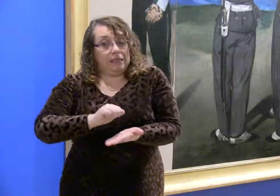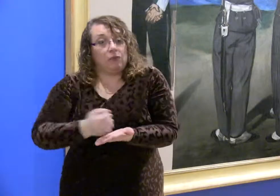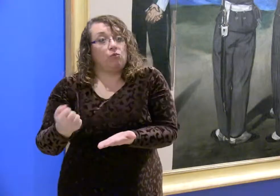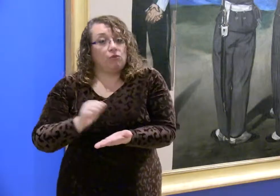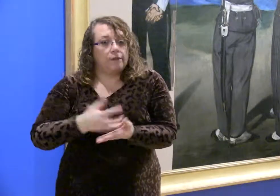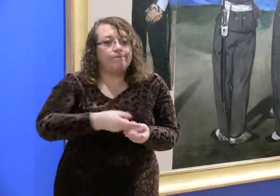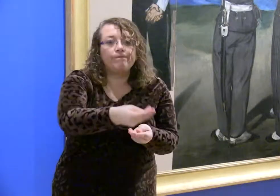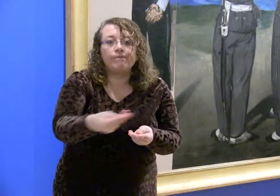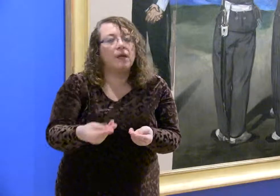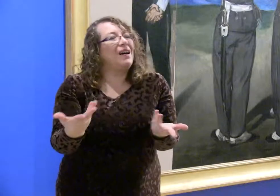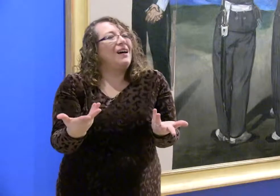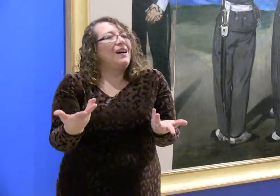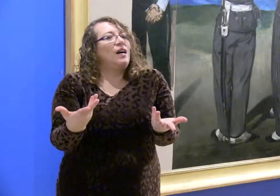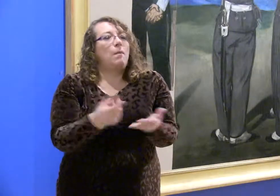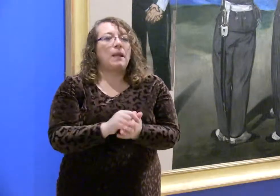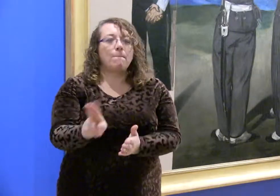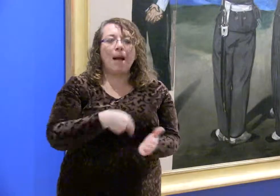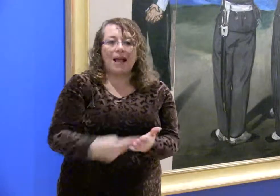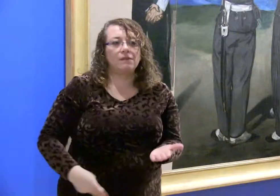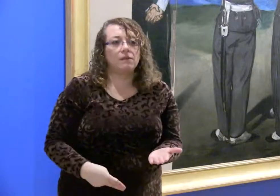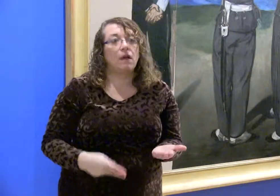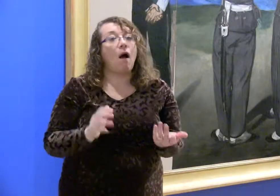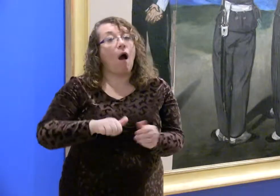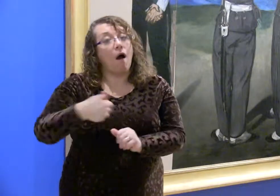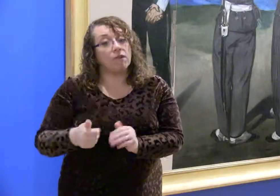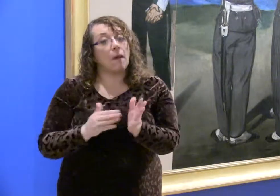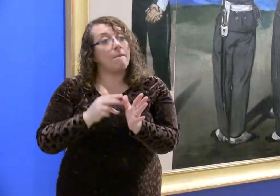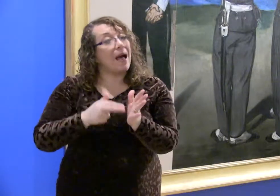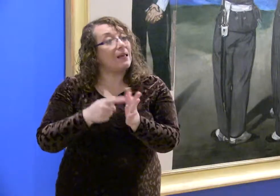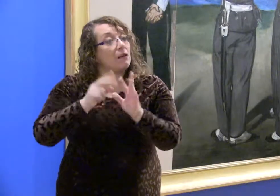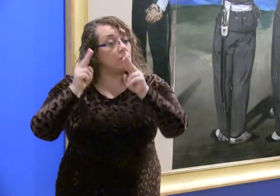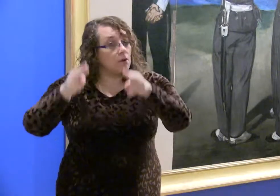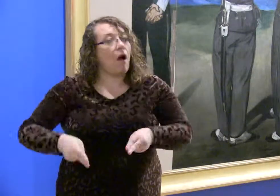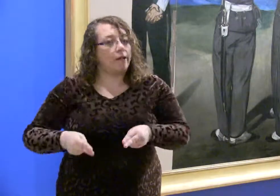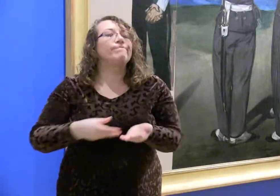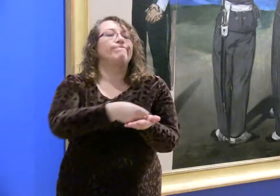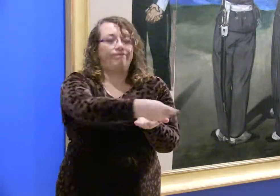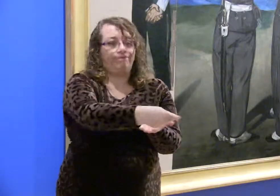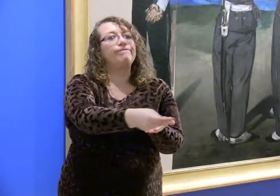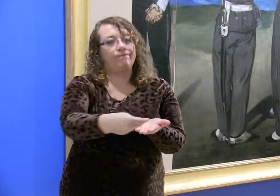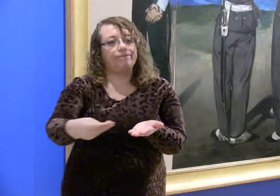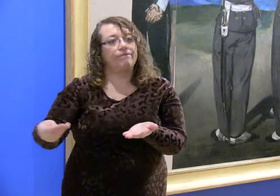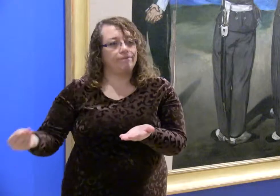and only published after Manet's death.